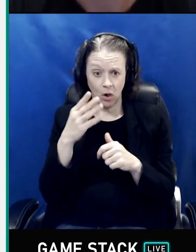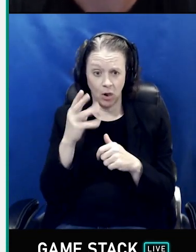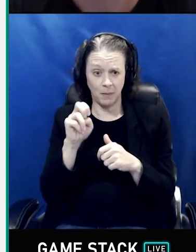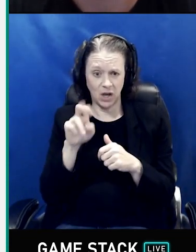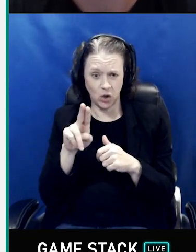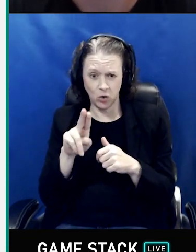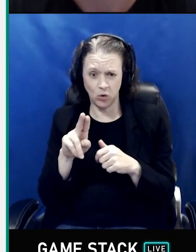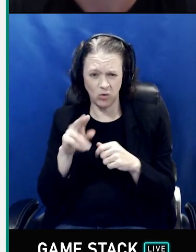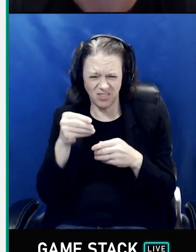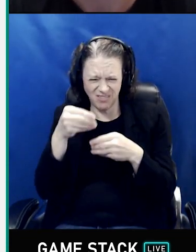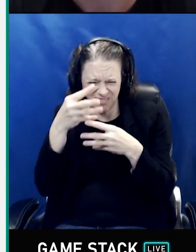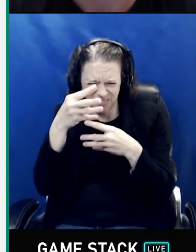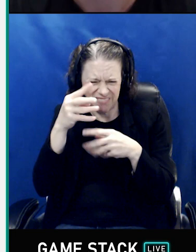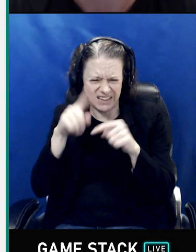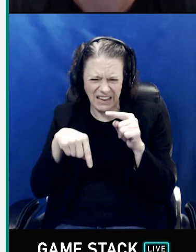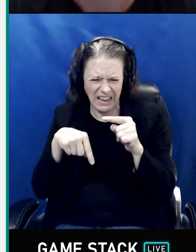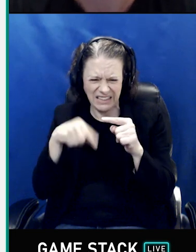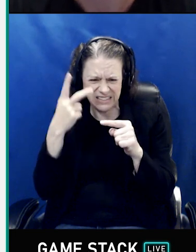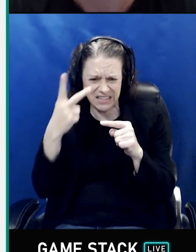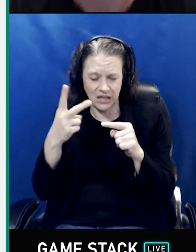text prompts that are too small to read